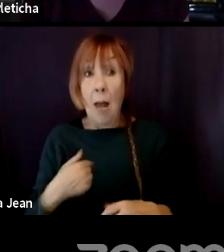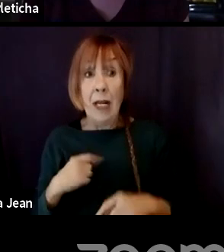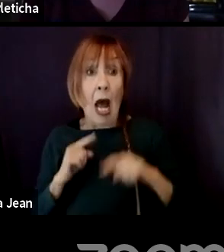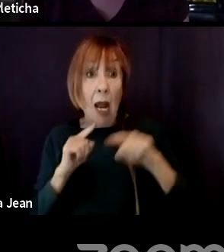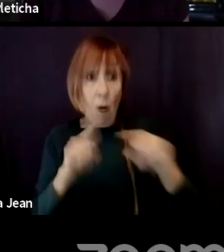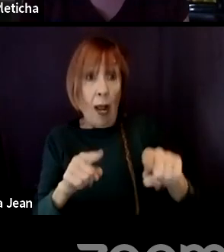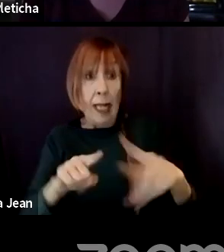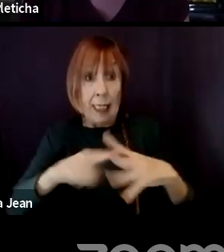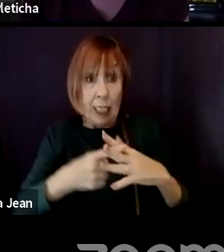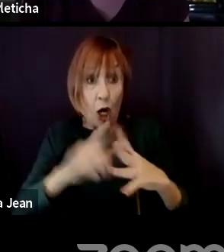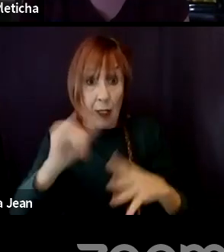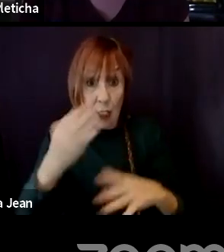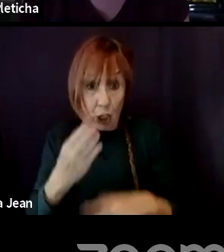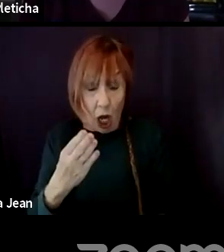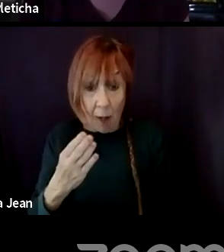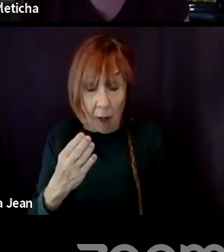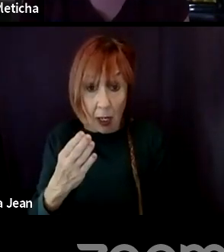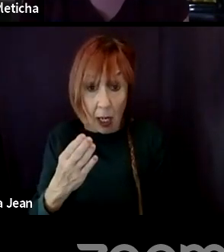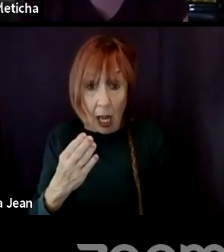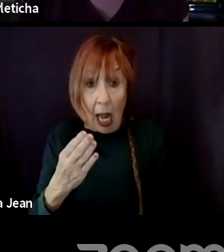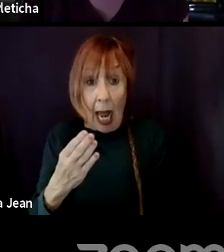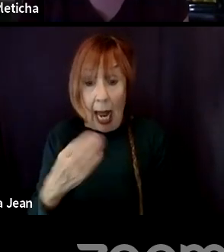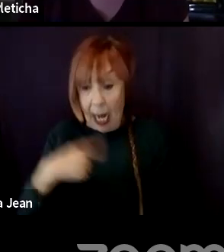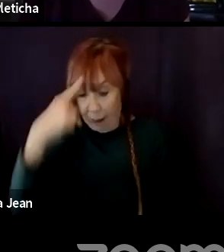I was like, nope, you don't say anything, you keep your mouth shut,